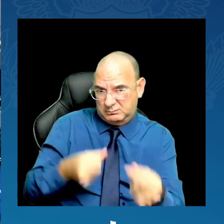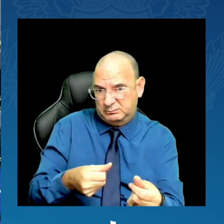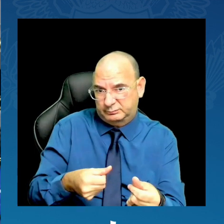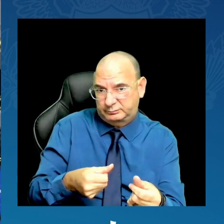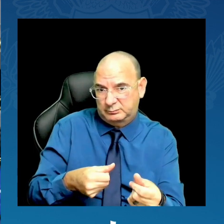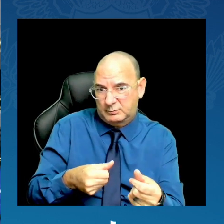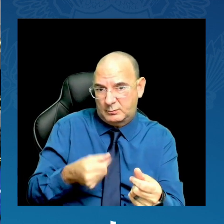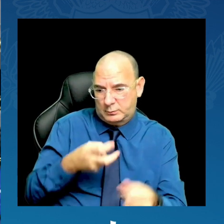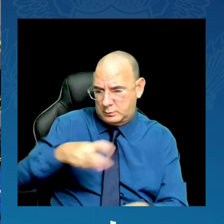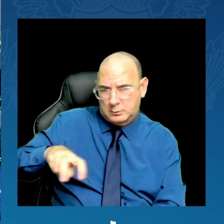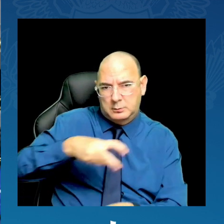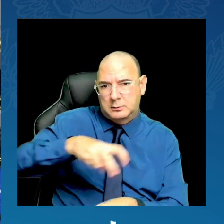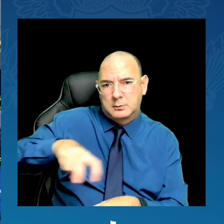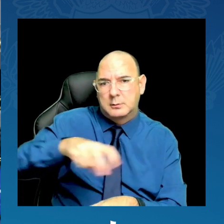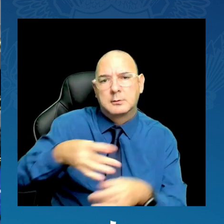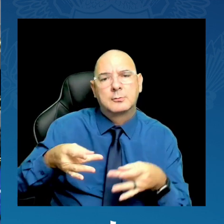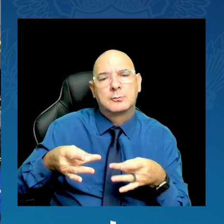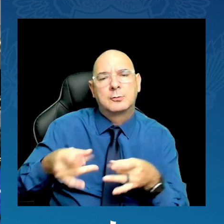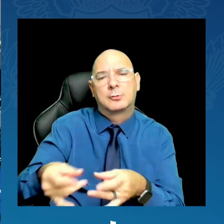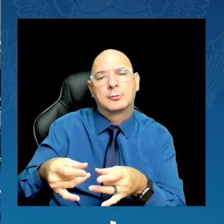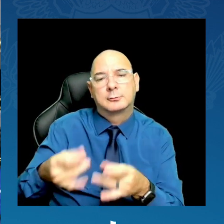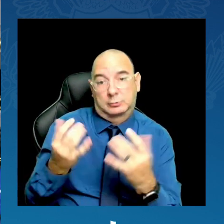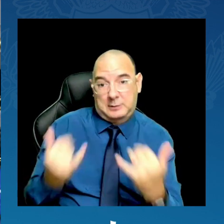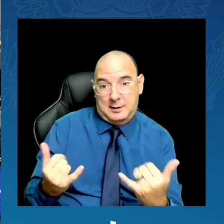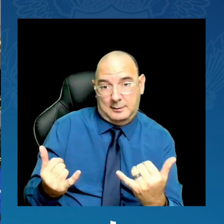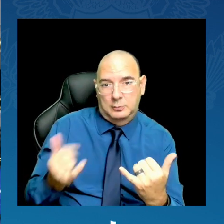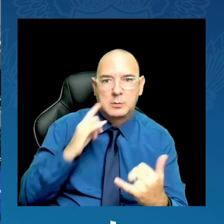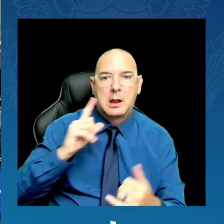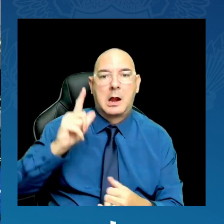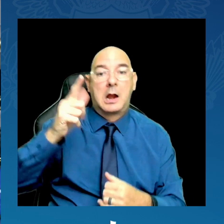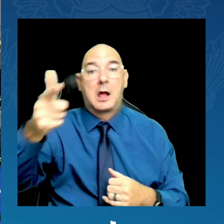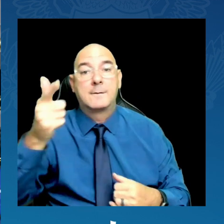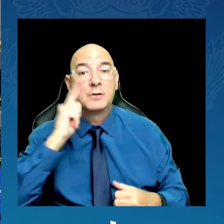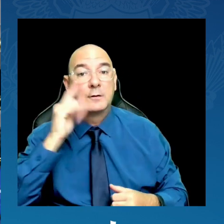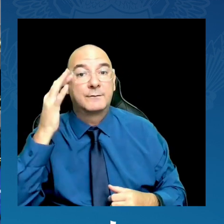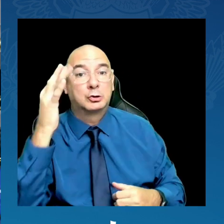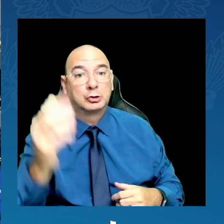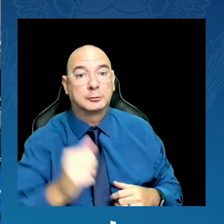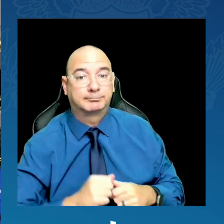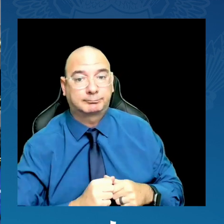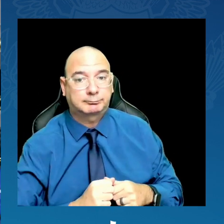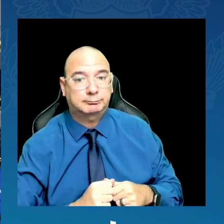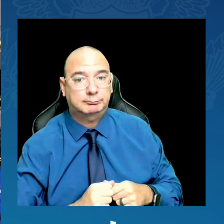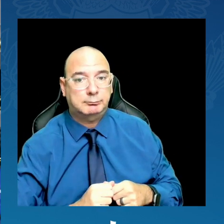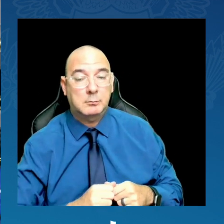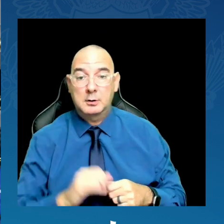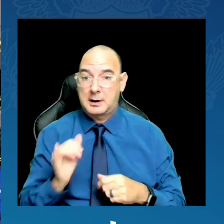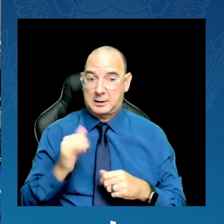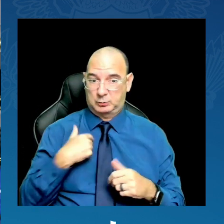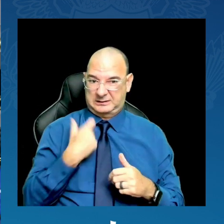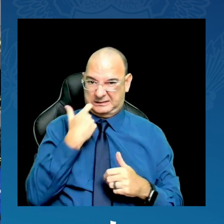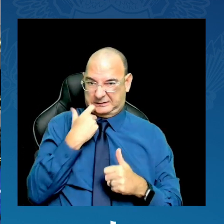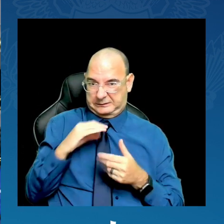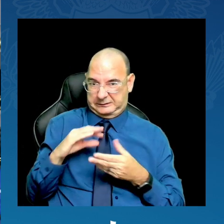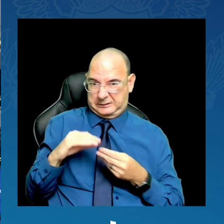and those of tomorrow. And it is why, as I said earlier, we are committed to extend our investment